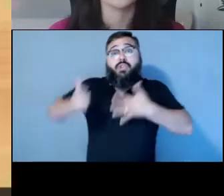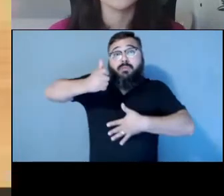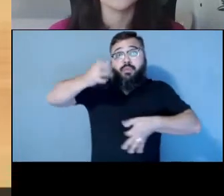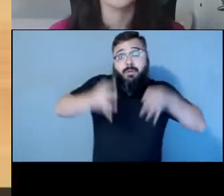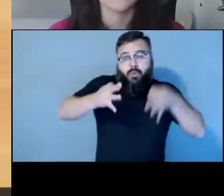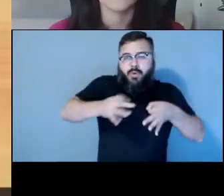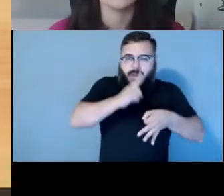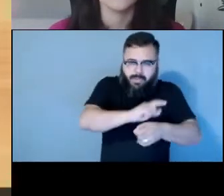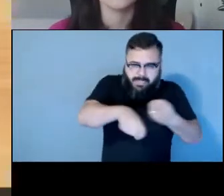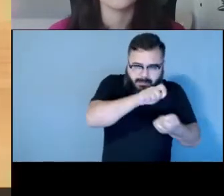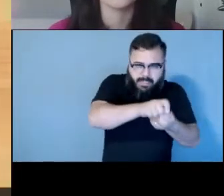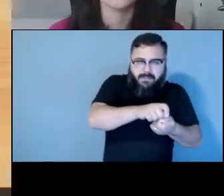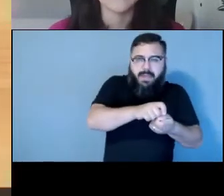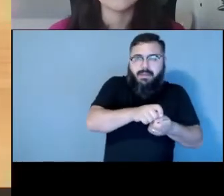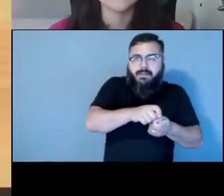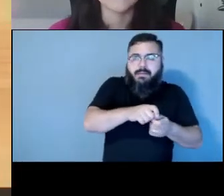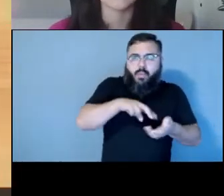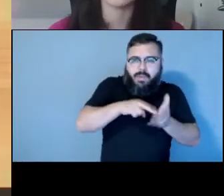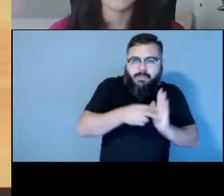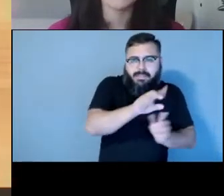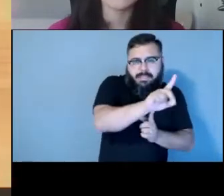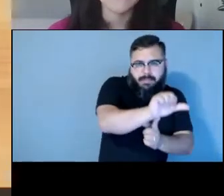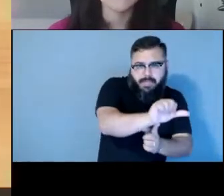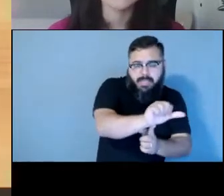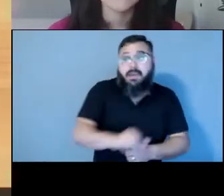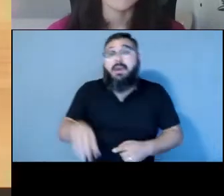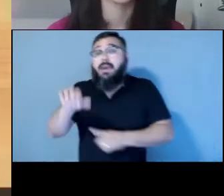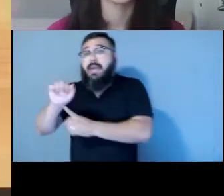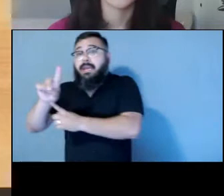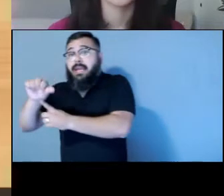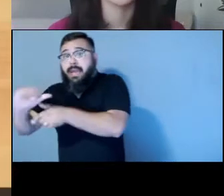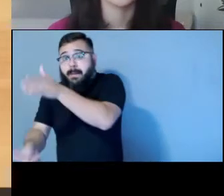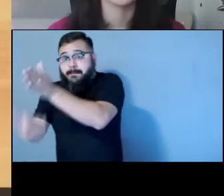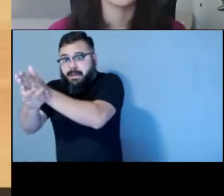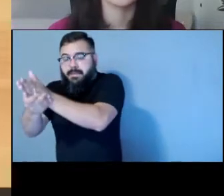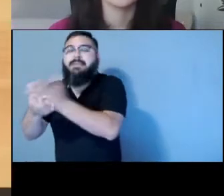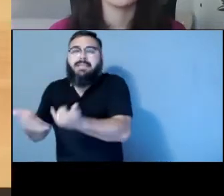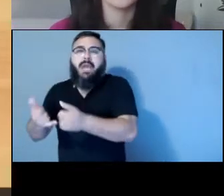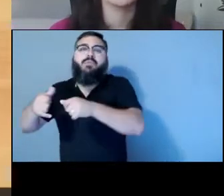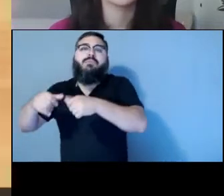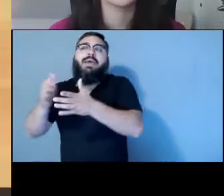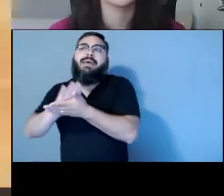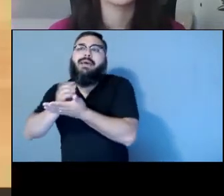were clarified through the ADA Amendments Act. And so now we know that the view of disability